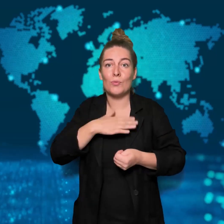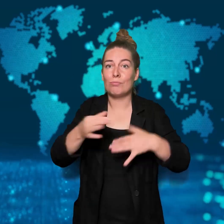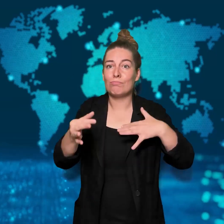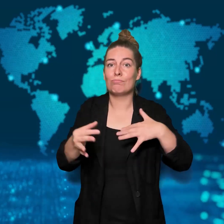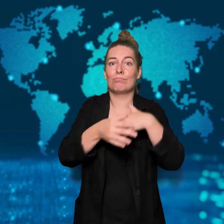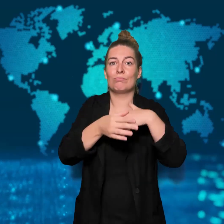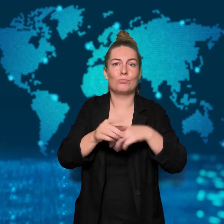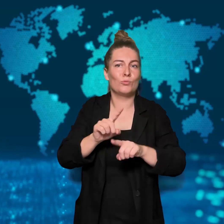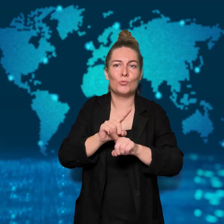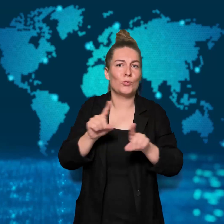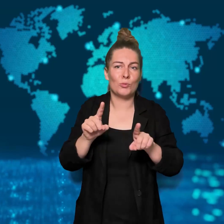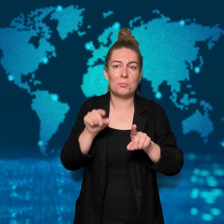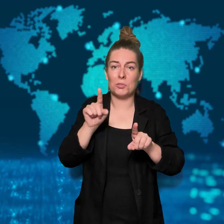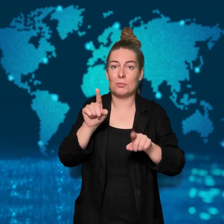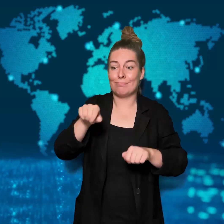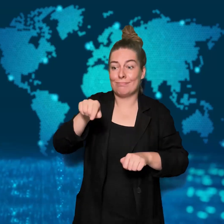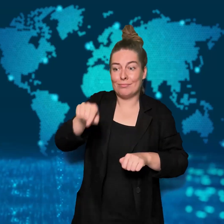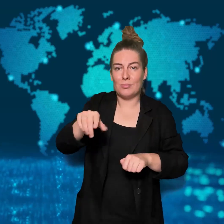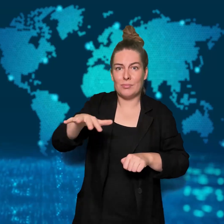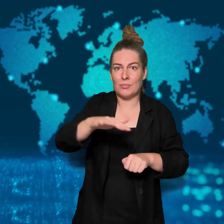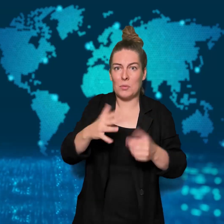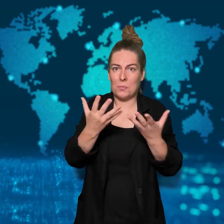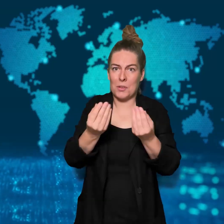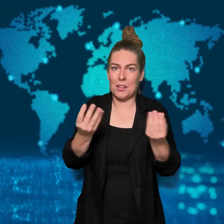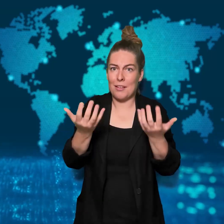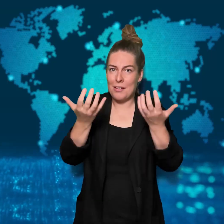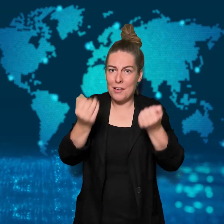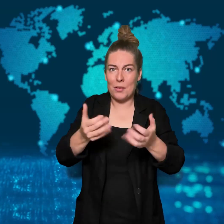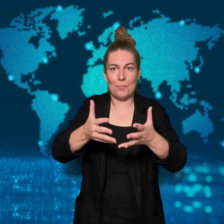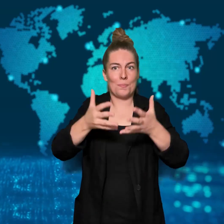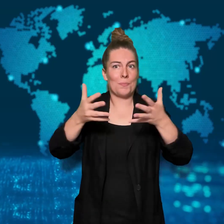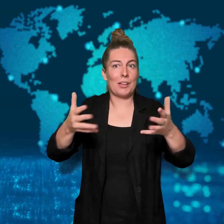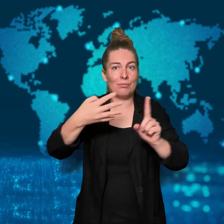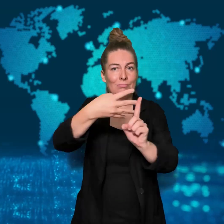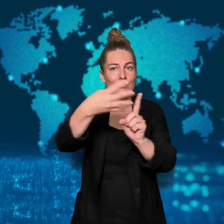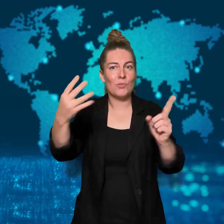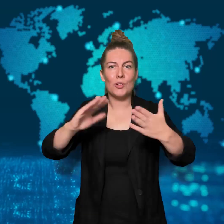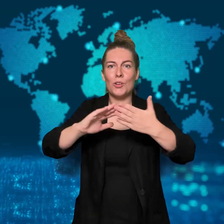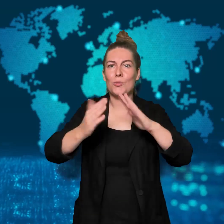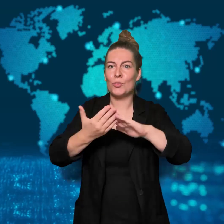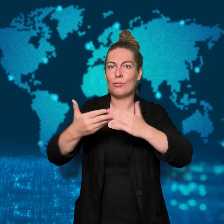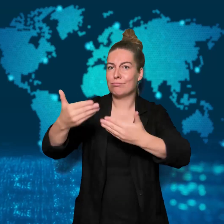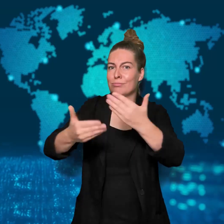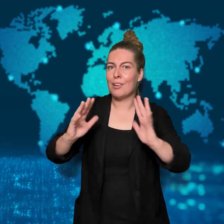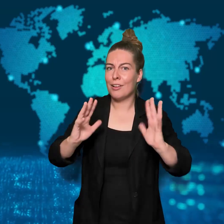The city does not recognize same-sex marriage.